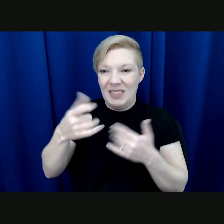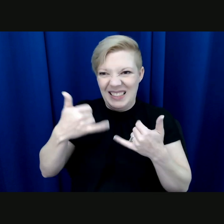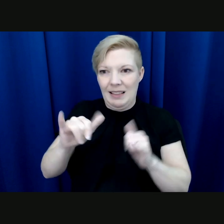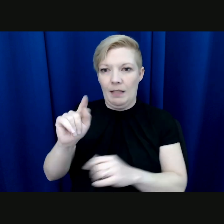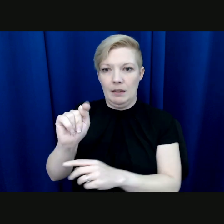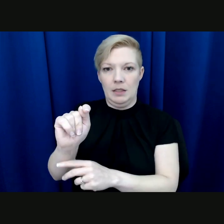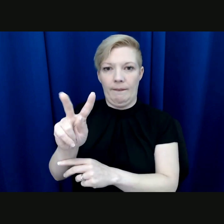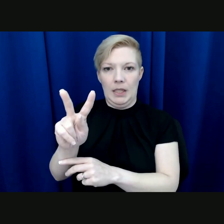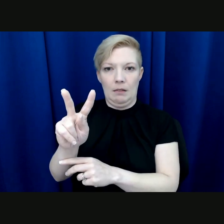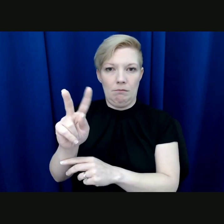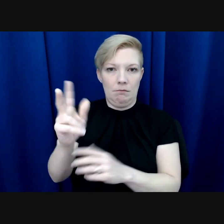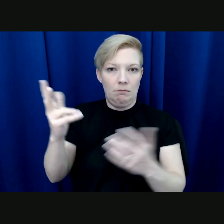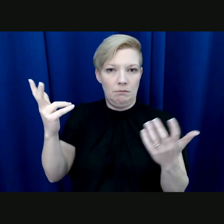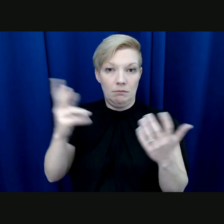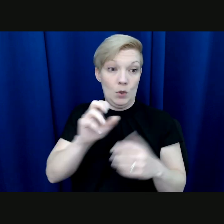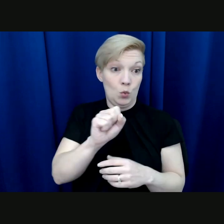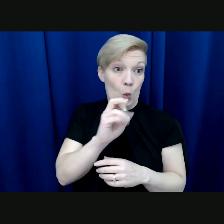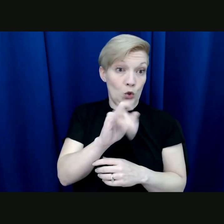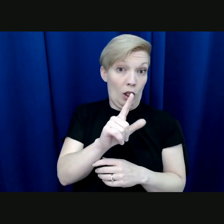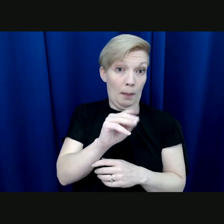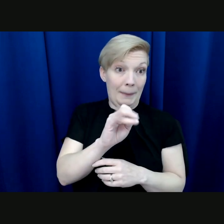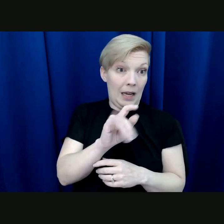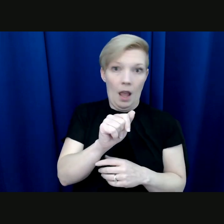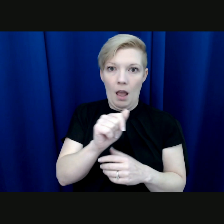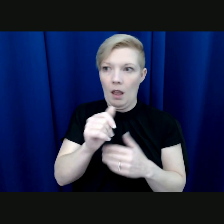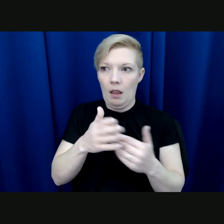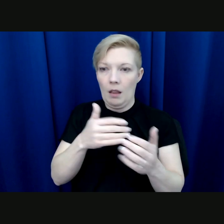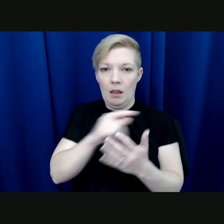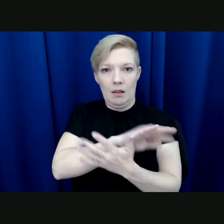but it's I call it TV because I'm old.